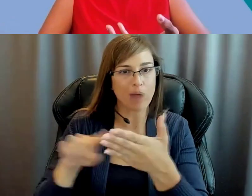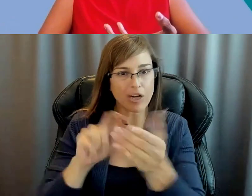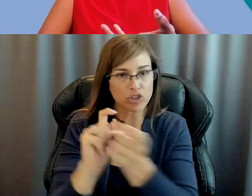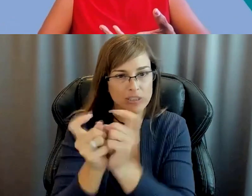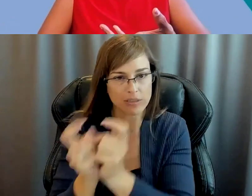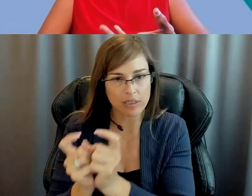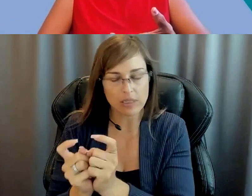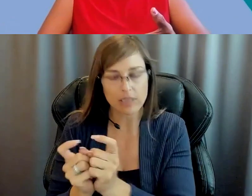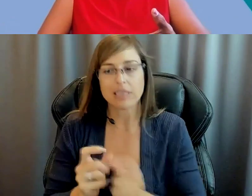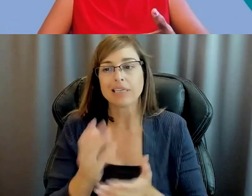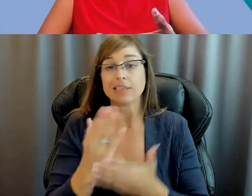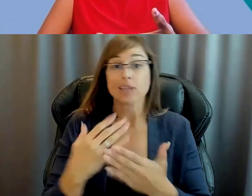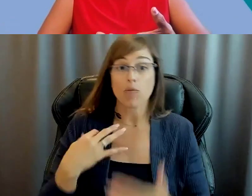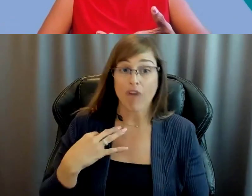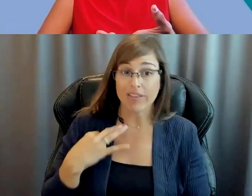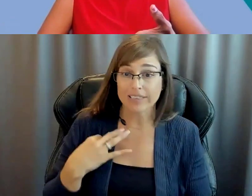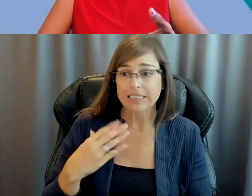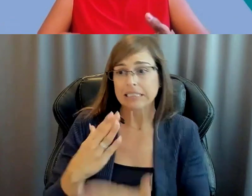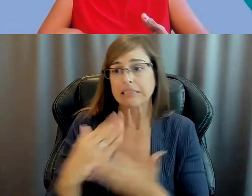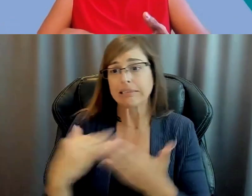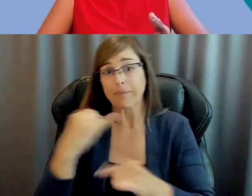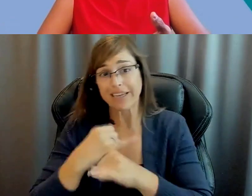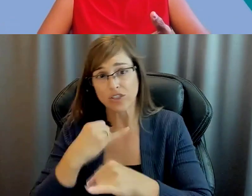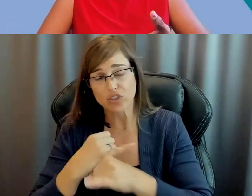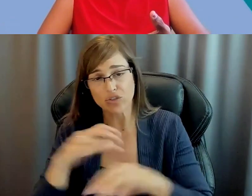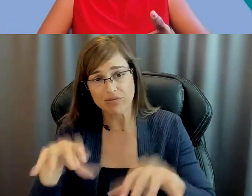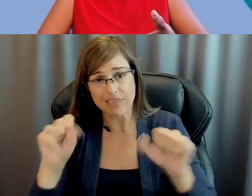Some institutions take action depending on developed policies